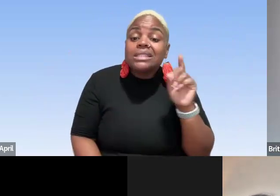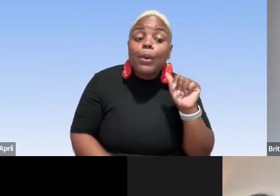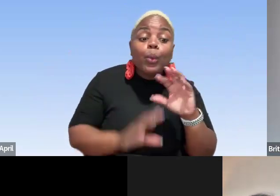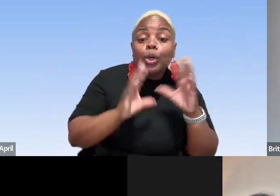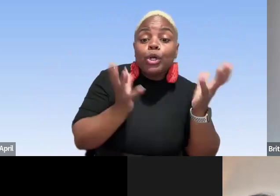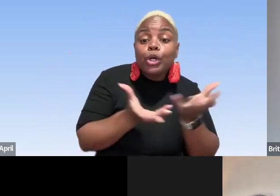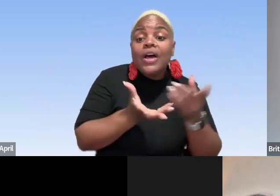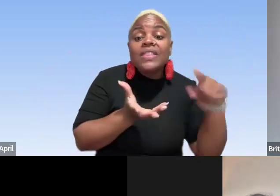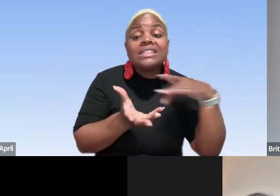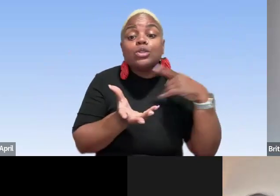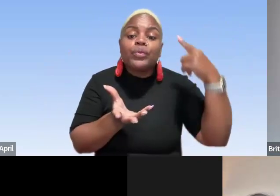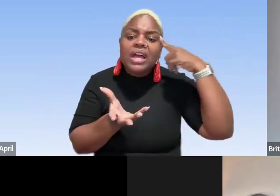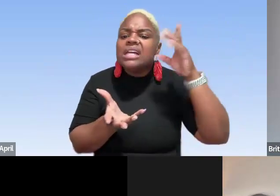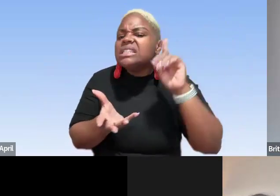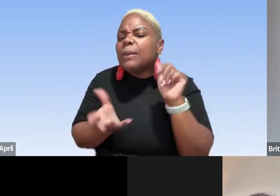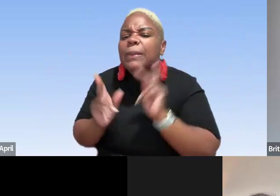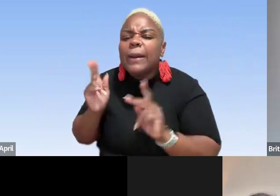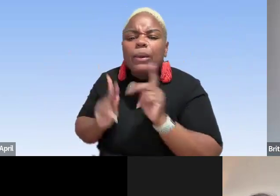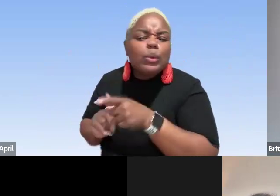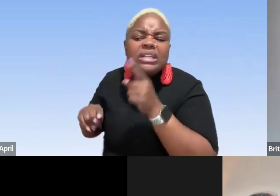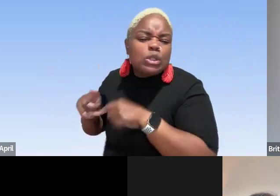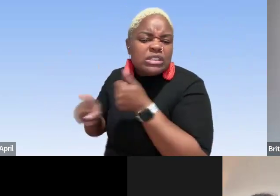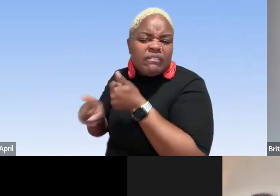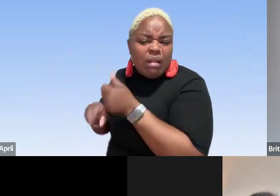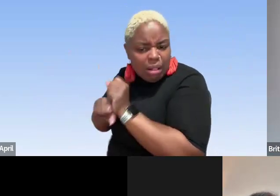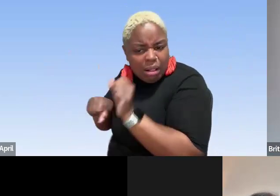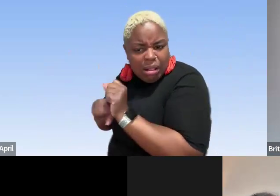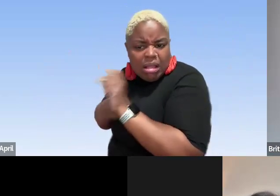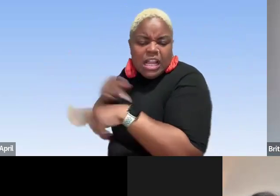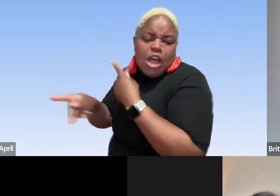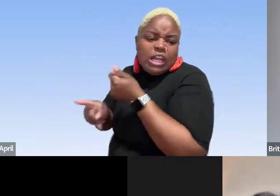cannot be caregivers, you know, that we are only needy bodies